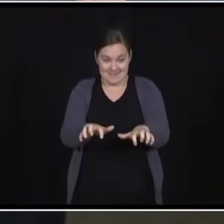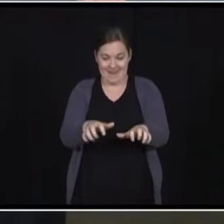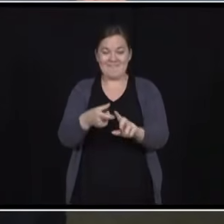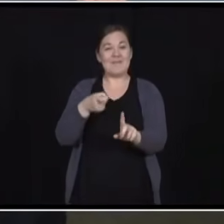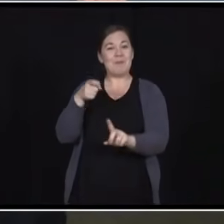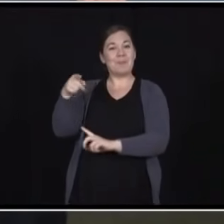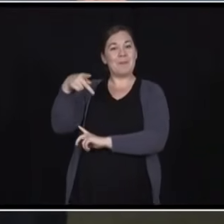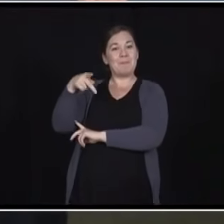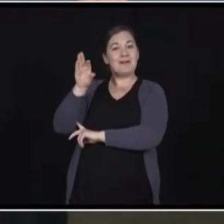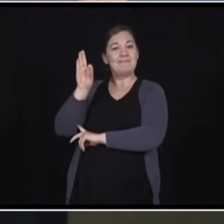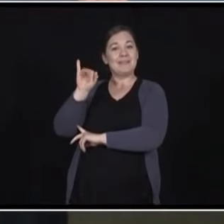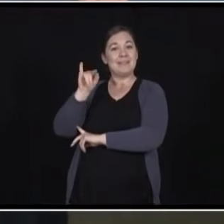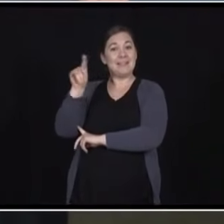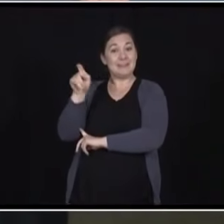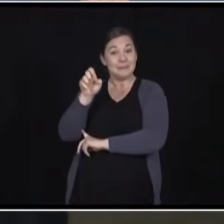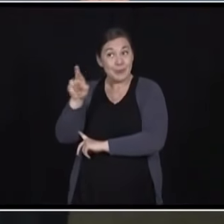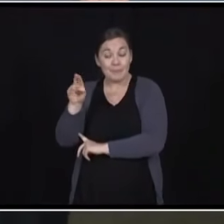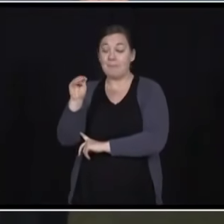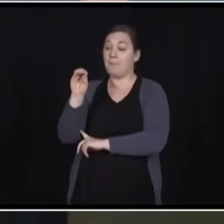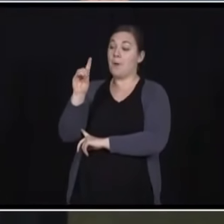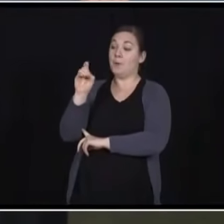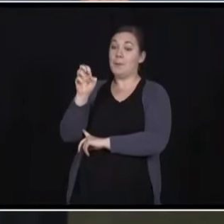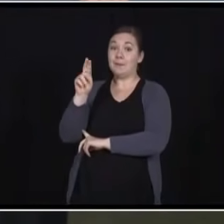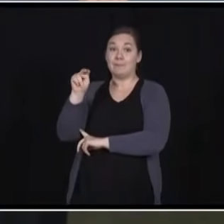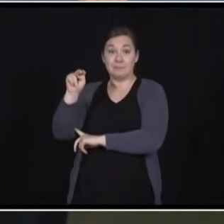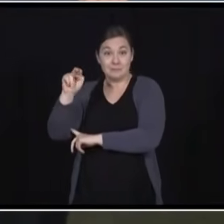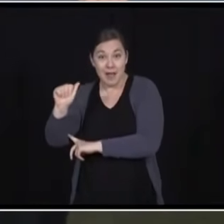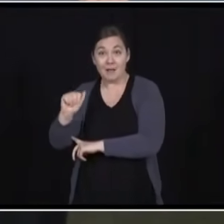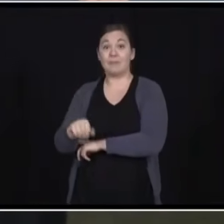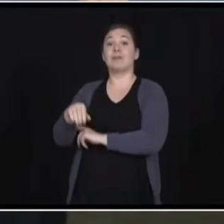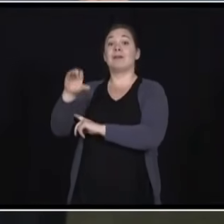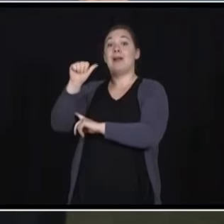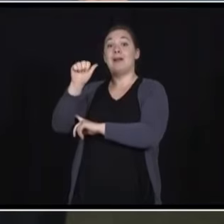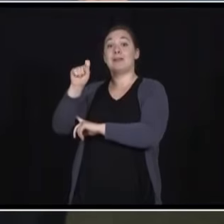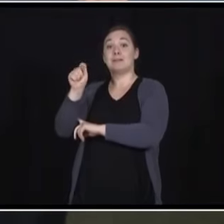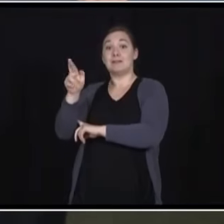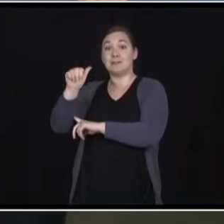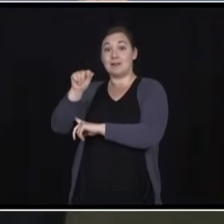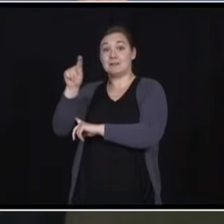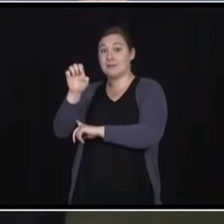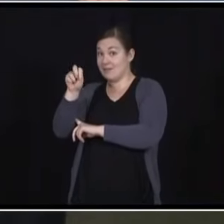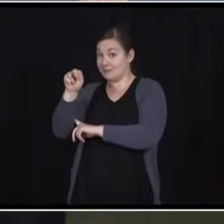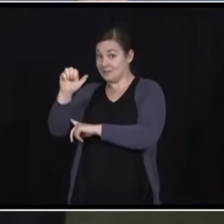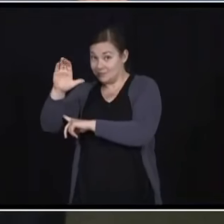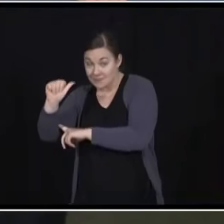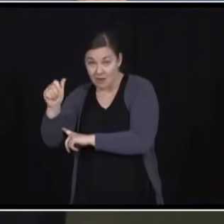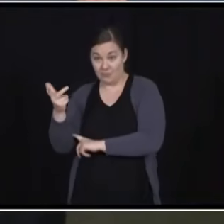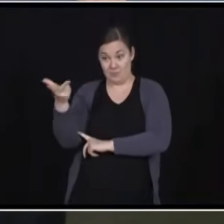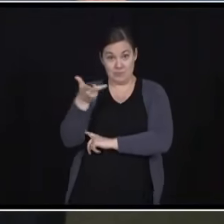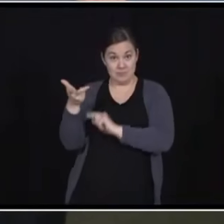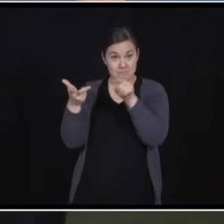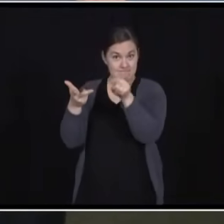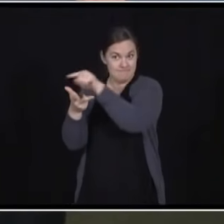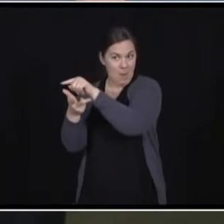Thank you and God bless the people of Ontario, I will pass it to minister Elliott. Thank you, premier and good afternoon.